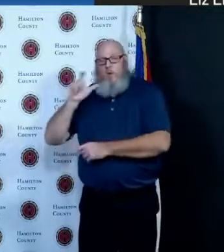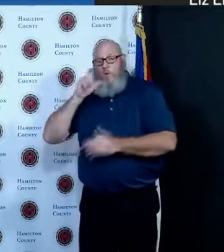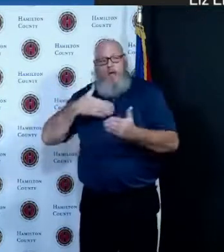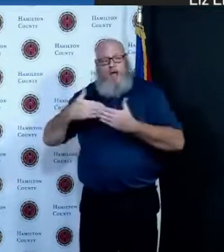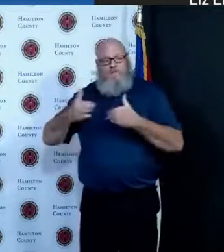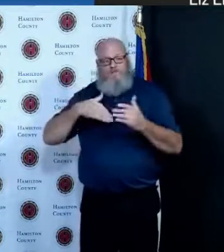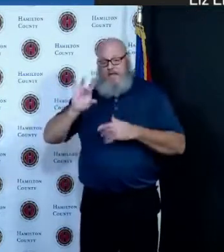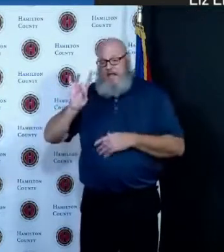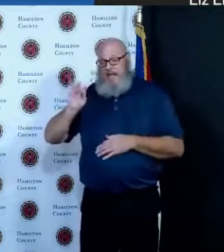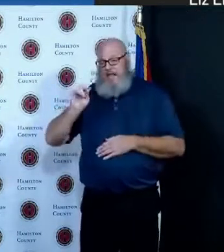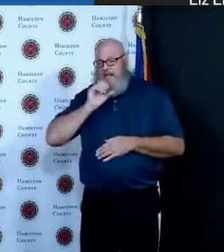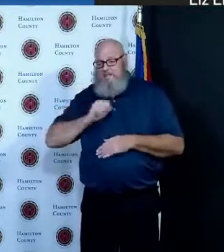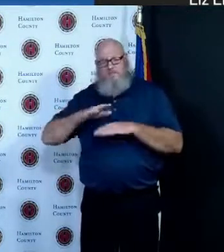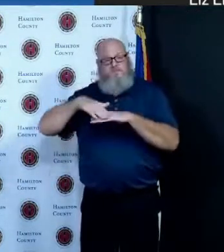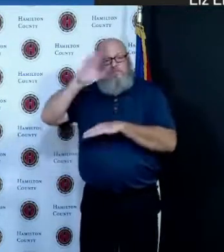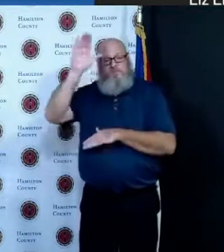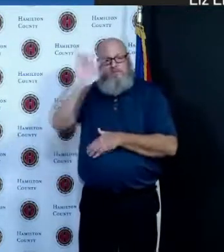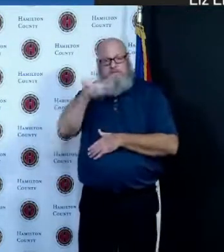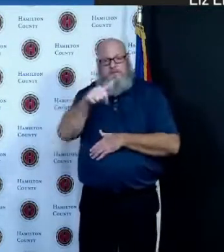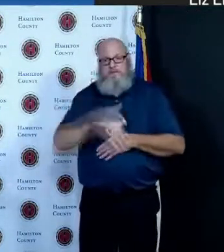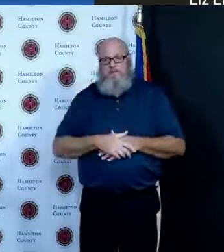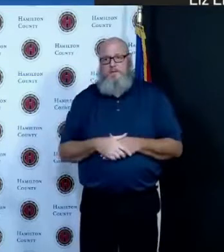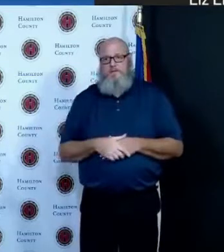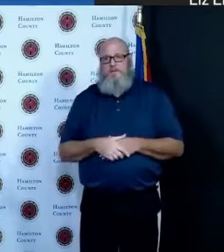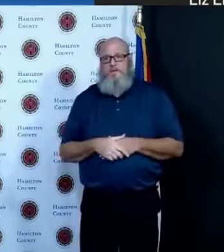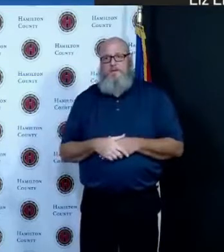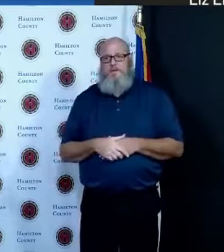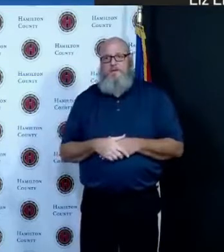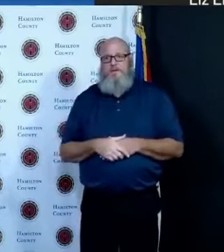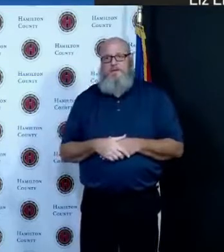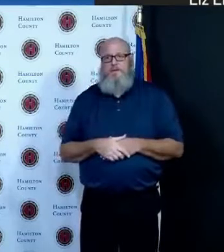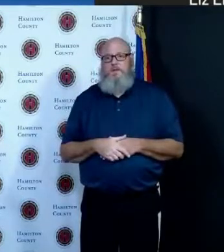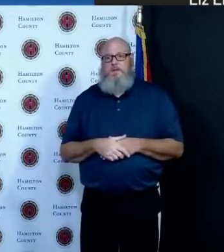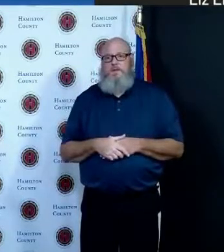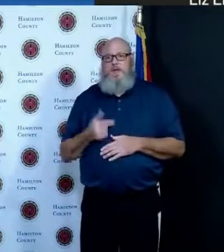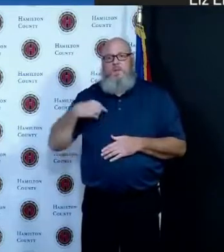Liz Commissioner Driehaus is sharing that the city of Cincinnati in addition to Hamilton County